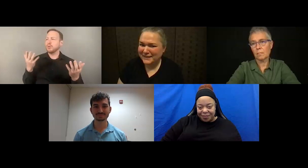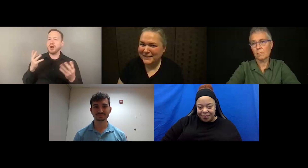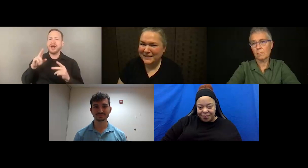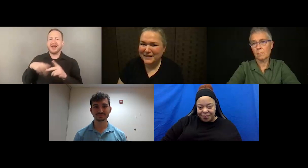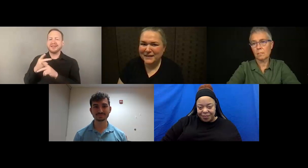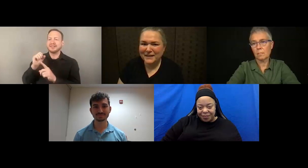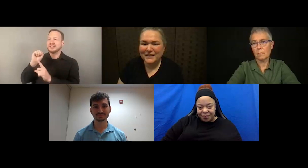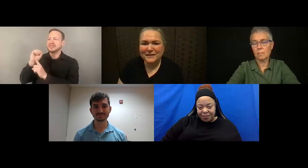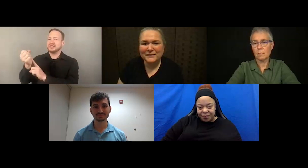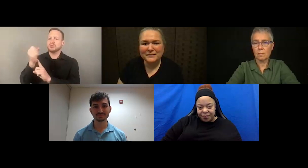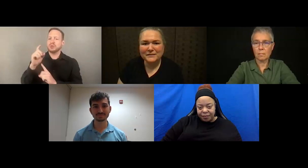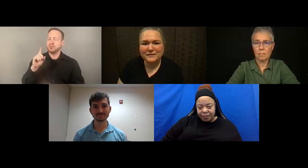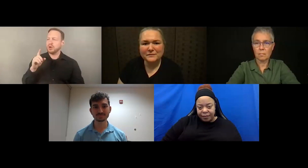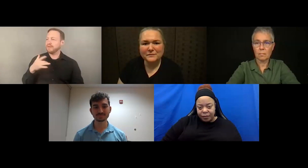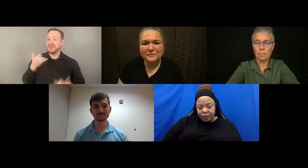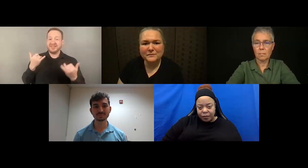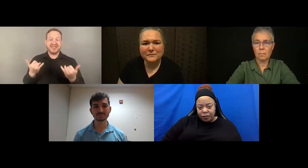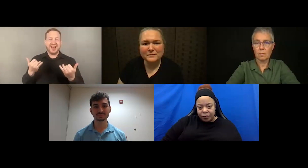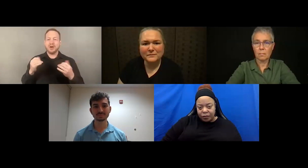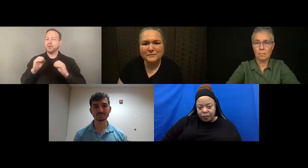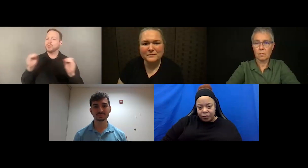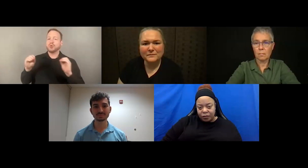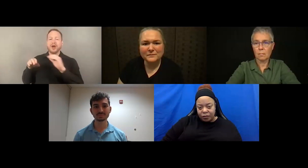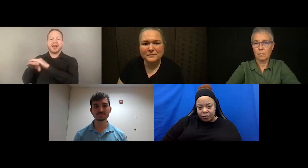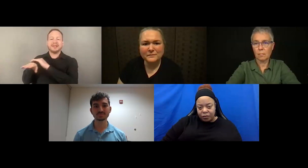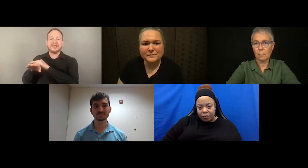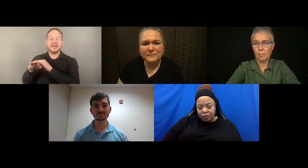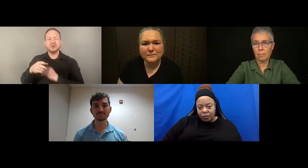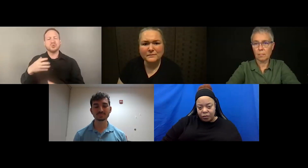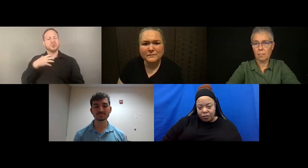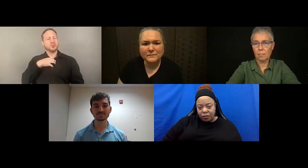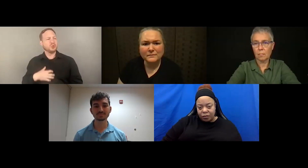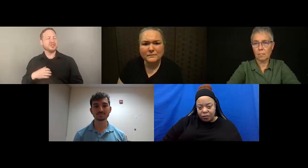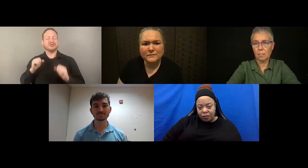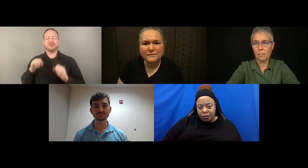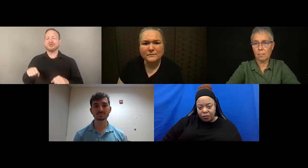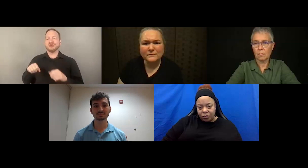going to actually look like but maybe there are situations where currently you're not